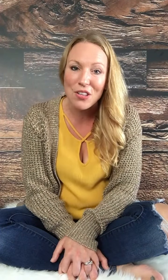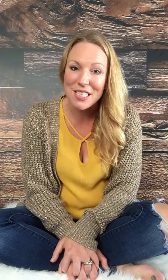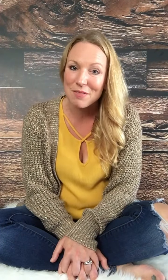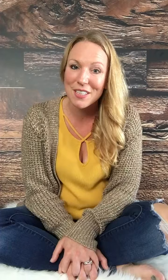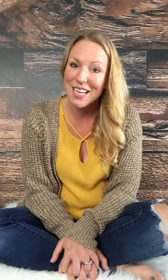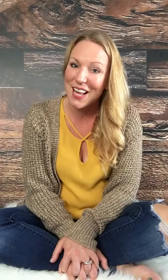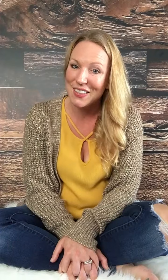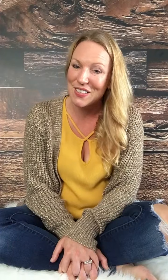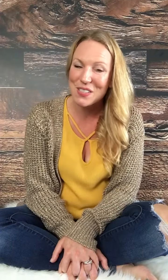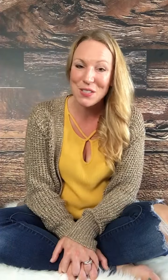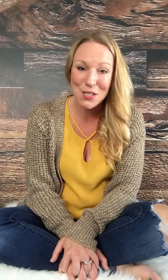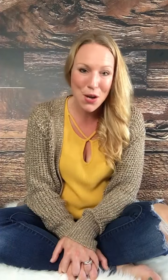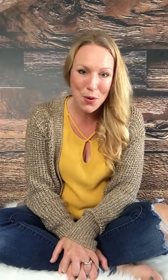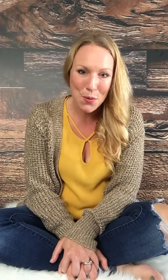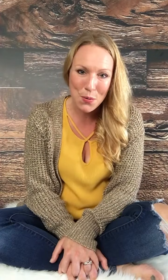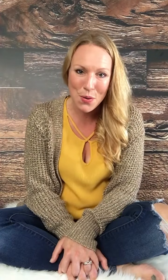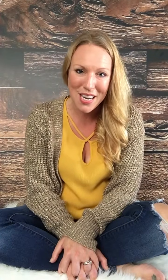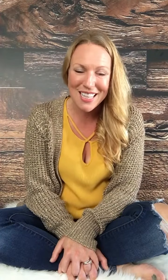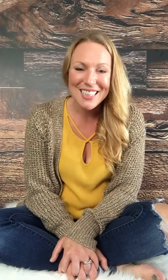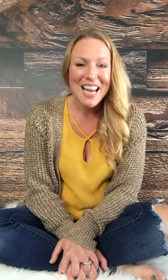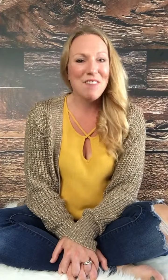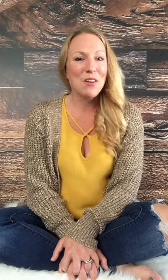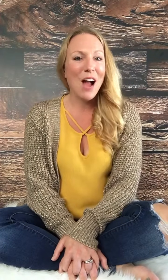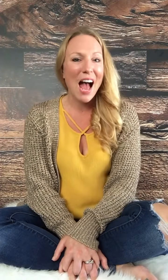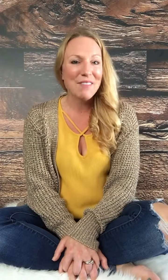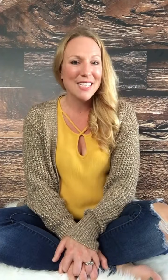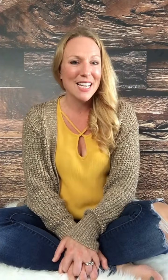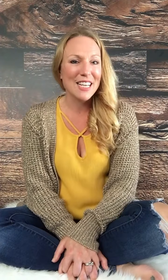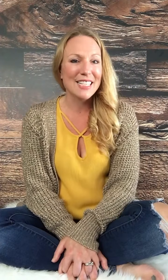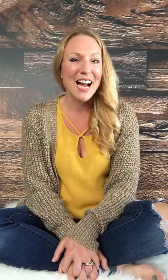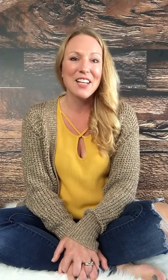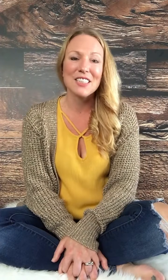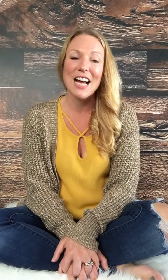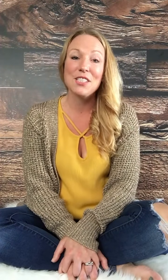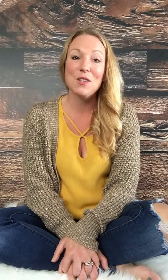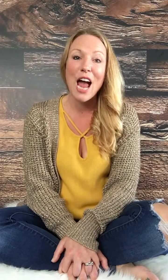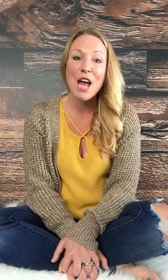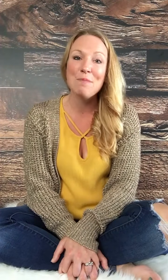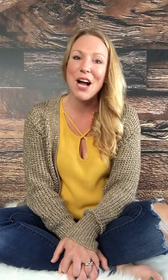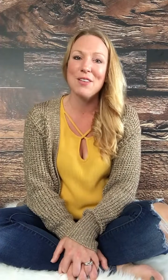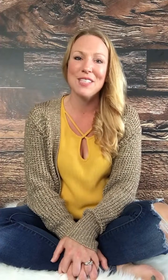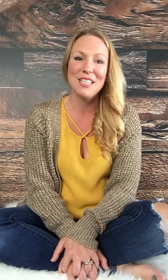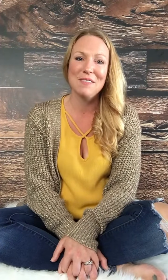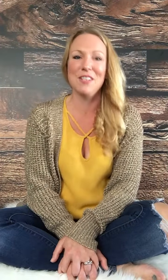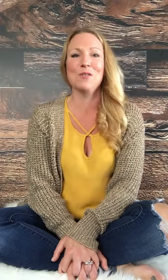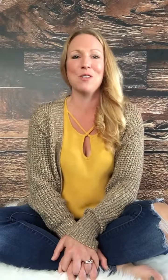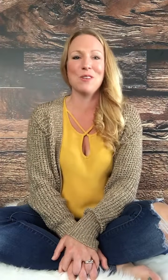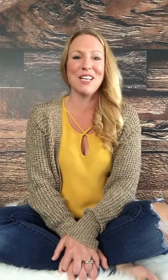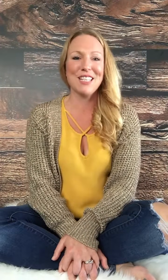different colors so if you haven't done the entire class. you can buy those individual curriculums.